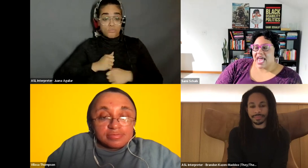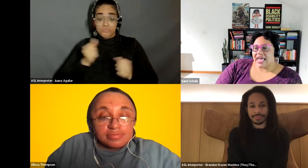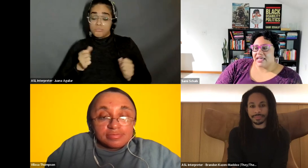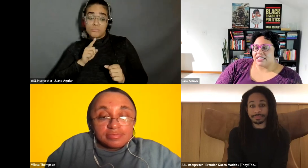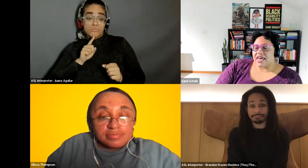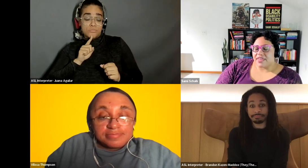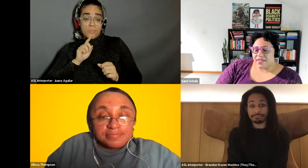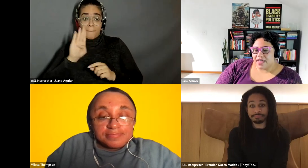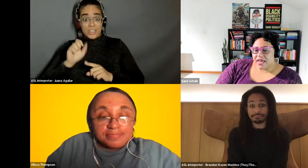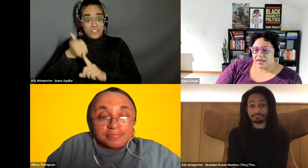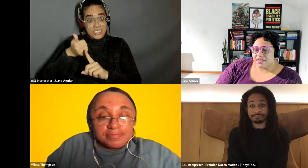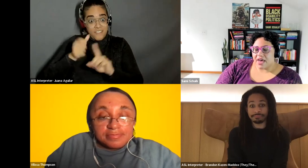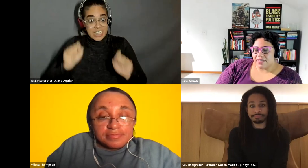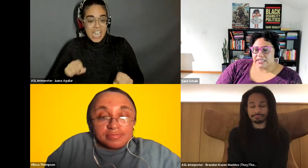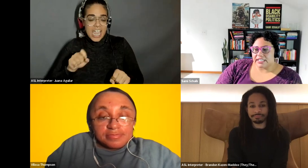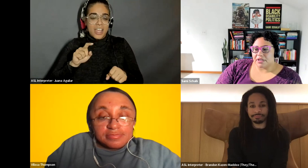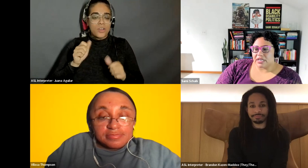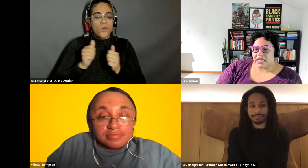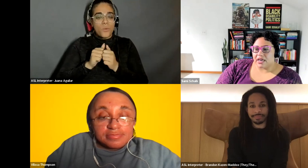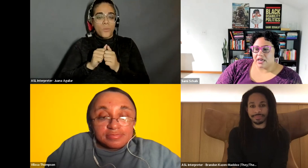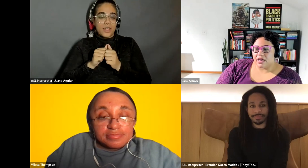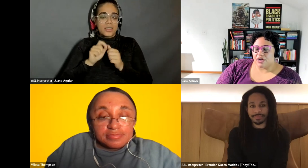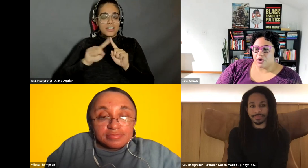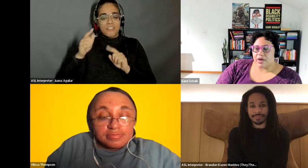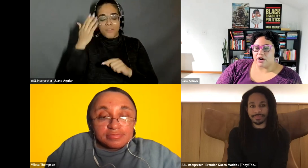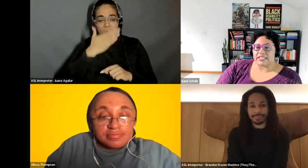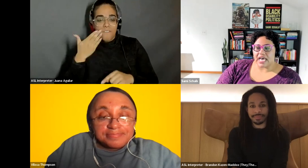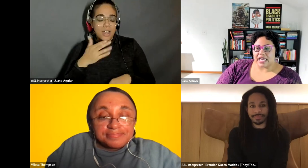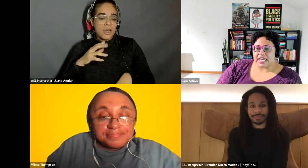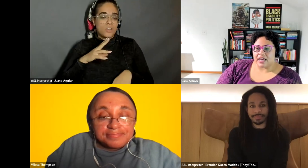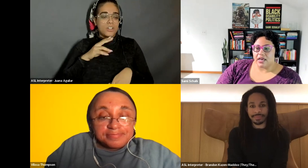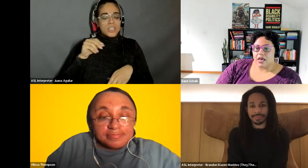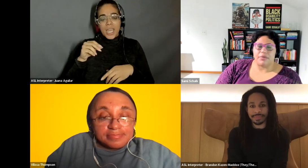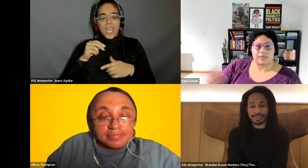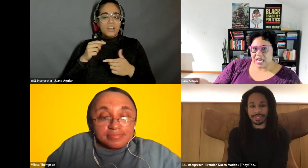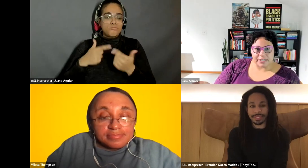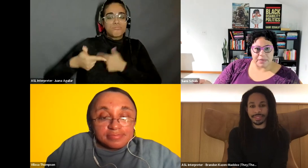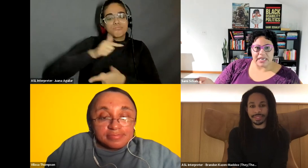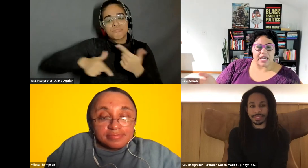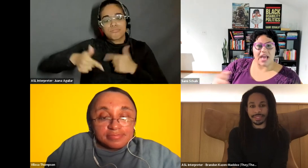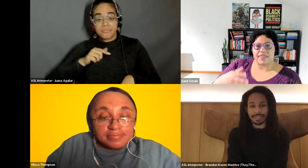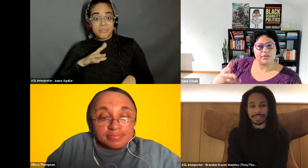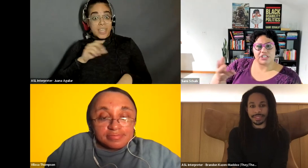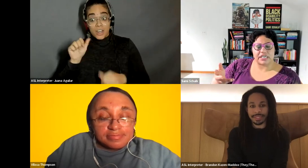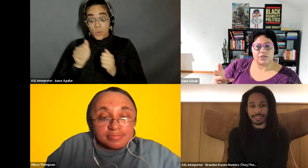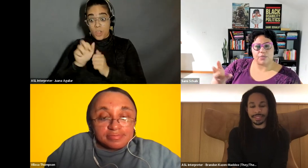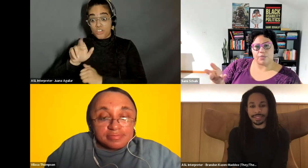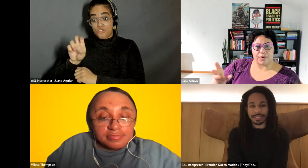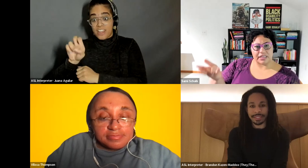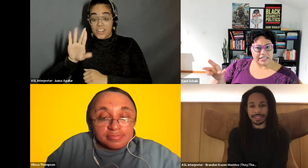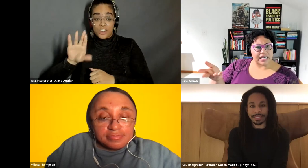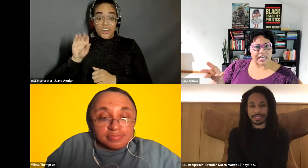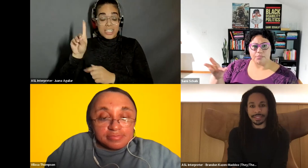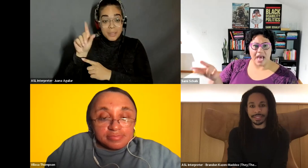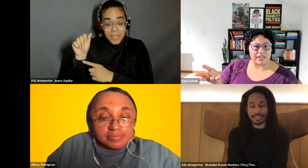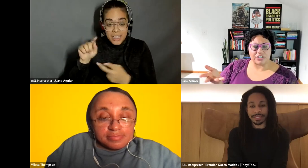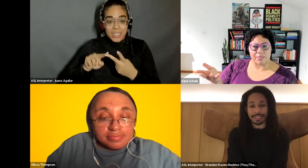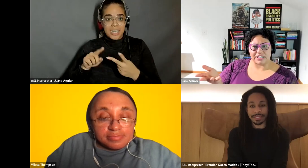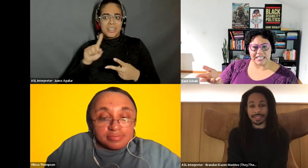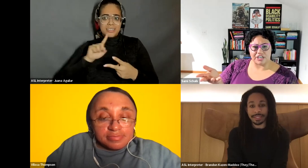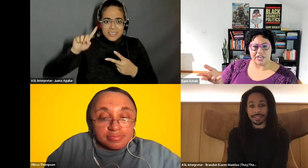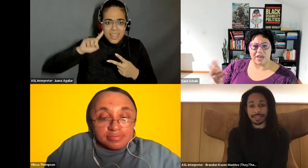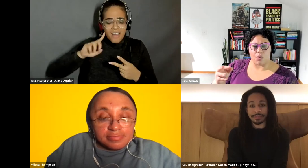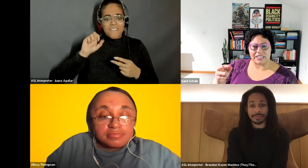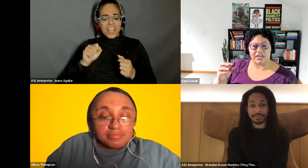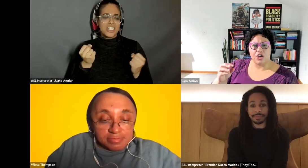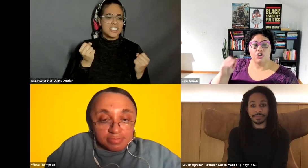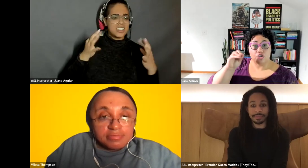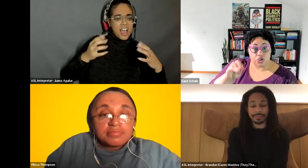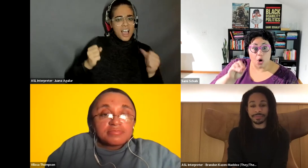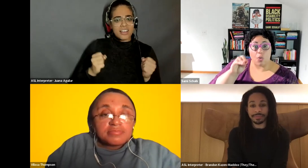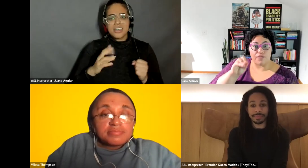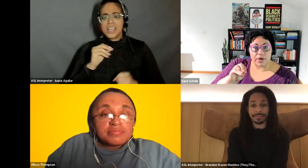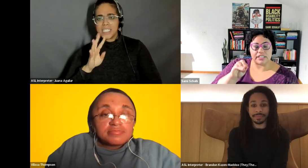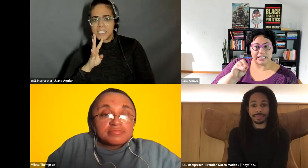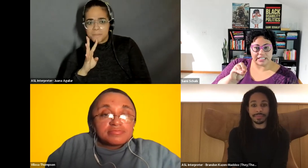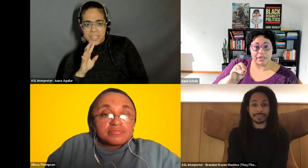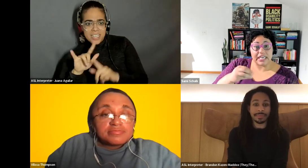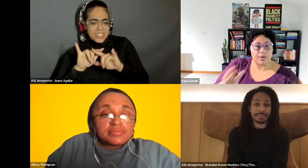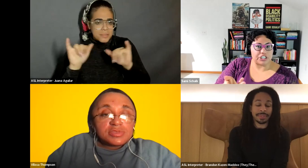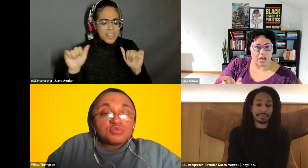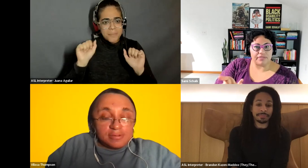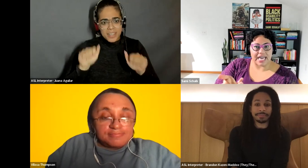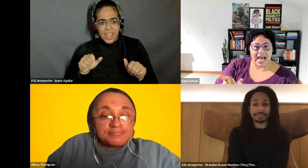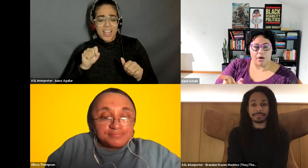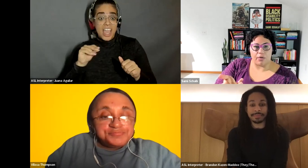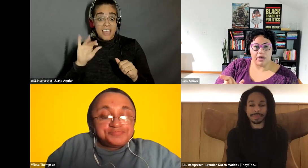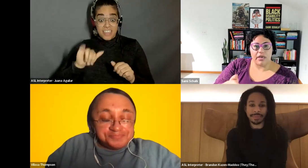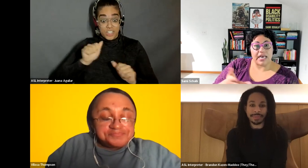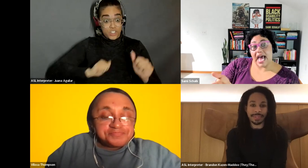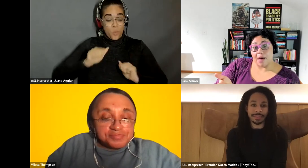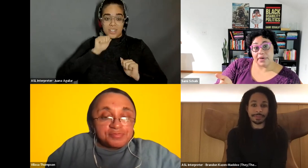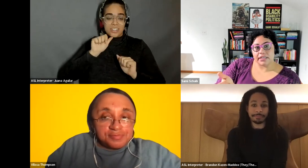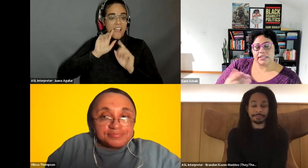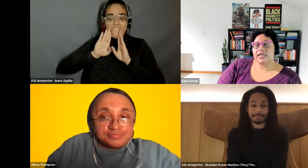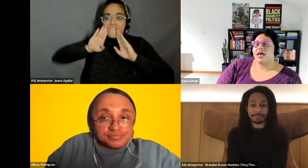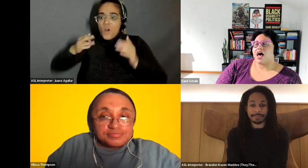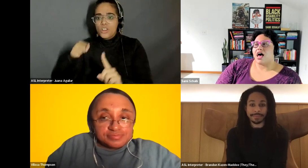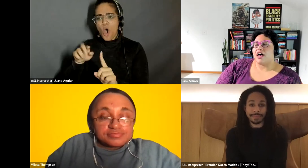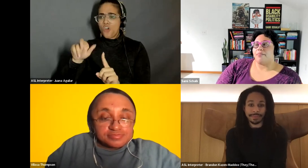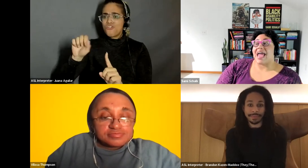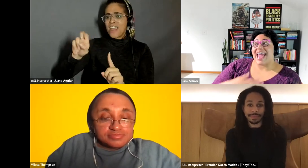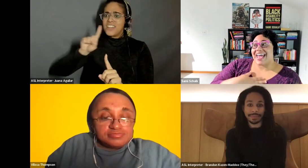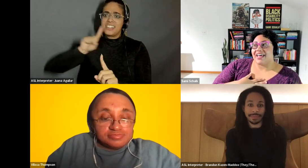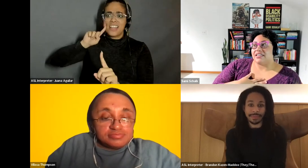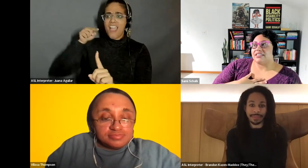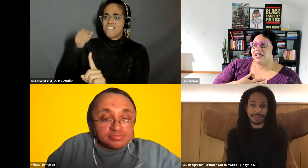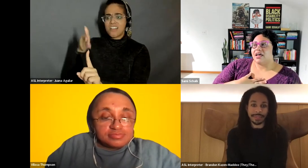Sami Schalk: and I think that the fact that disability, you know in her signing, but sometimes, speaking where I think it was just such a realistic and balanced representation that wasn't so focused on disability, which is often how it happens. And